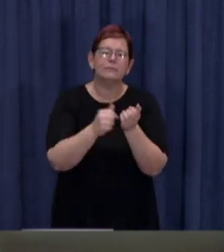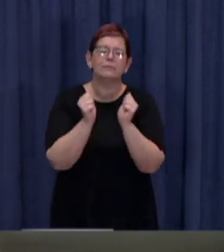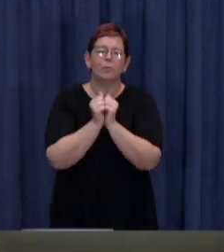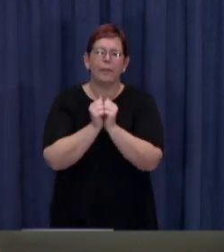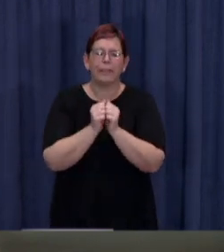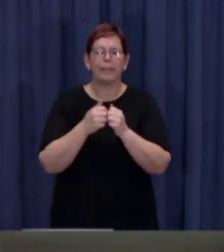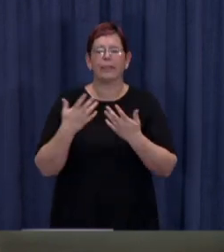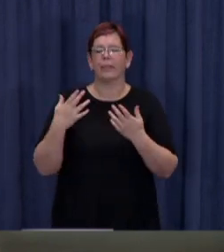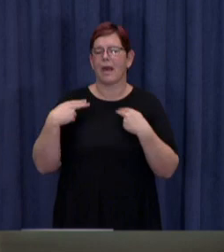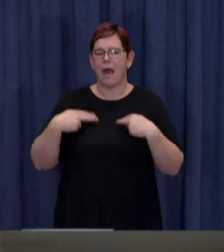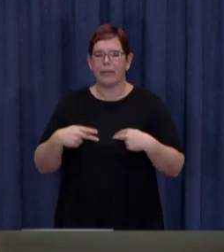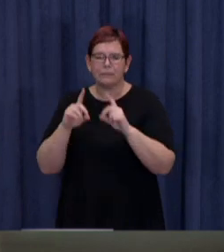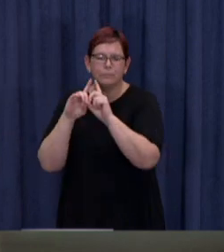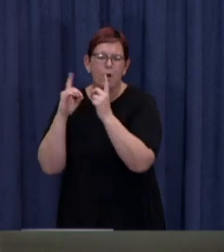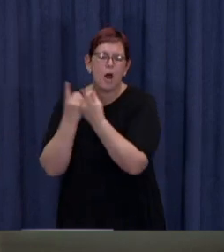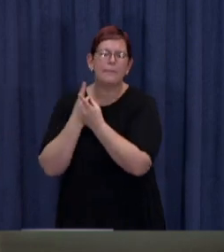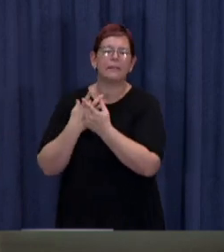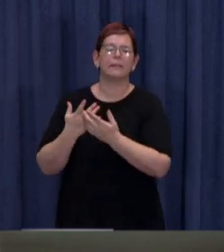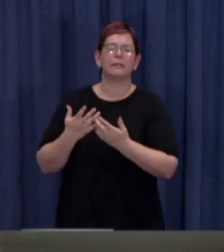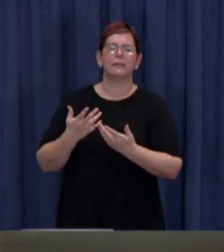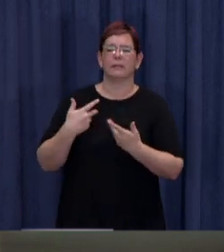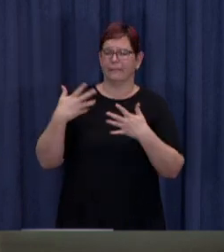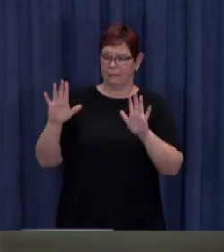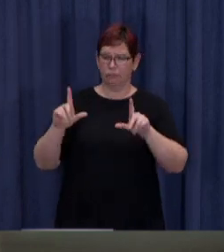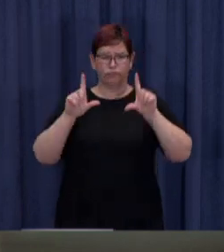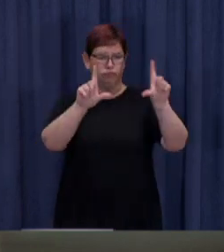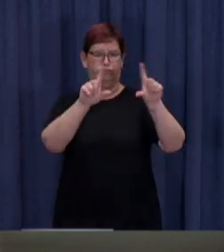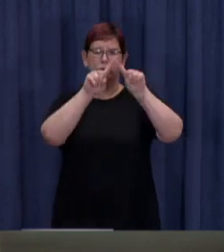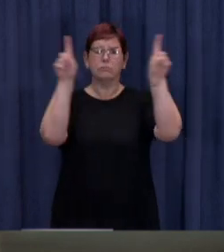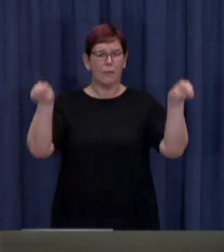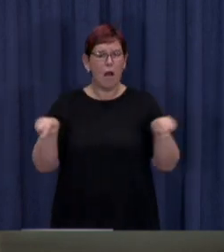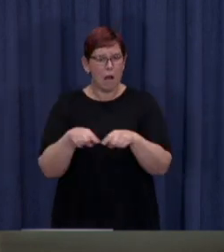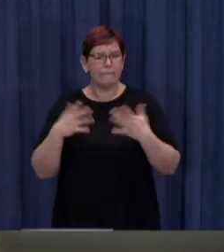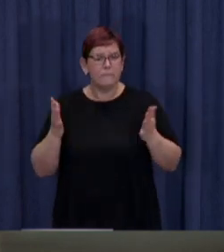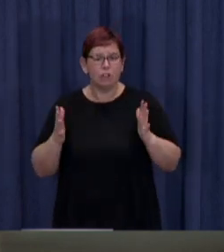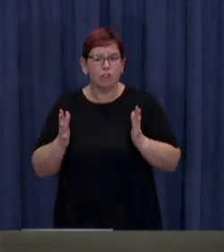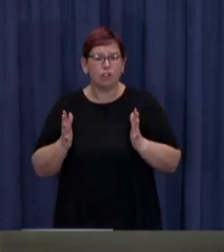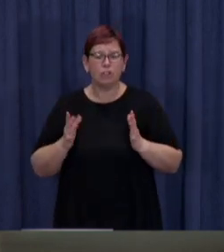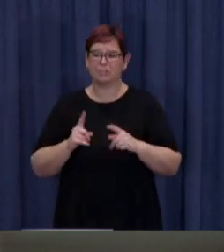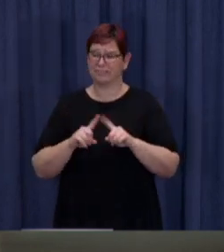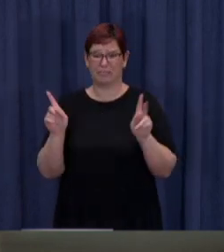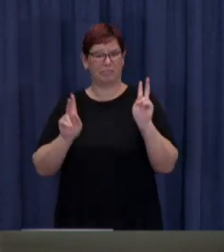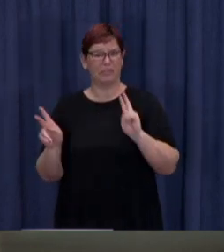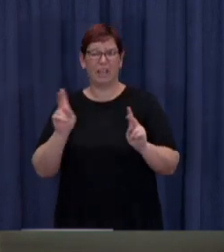up there but the city councillor I was speaking to told me that he doesn't think a lot of the people would pay attention to that sign and I think